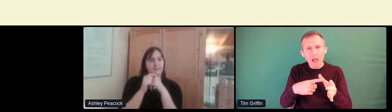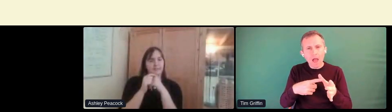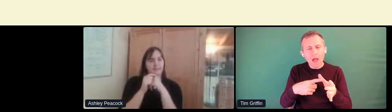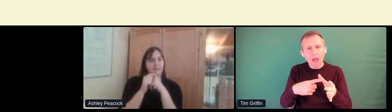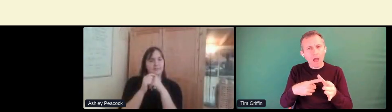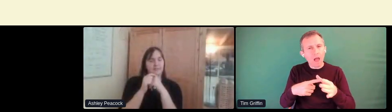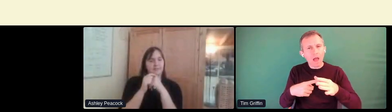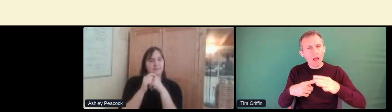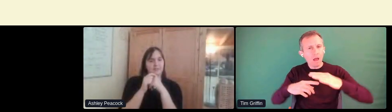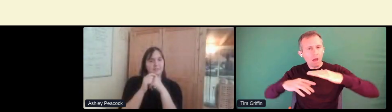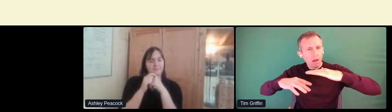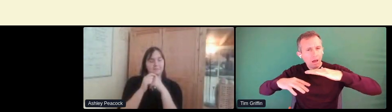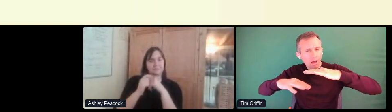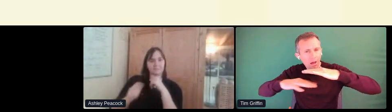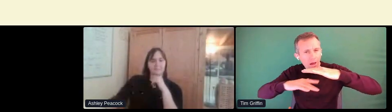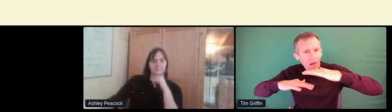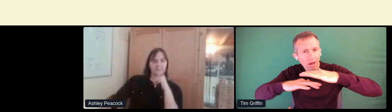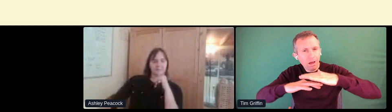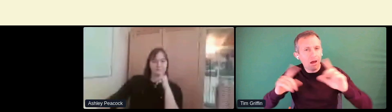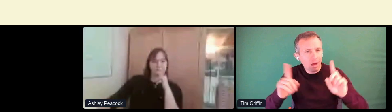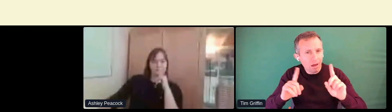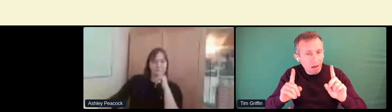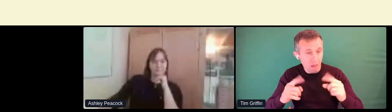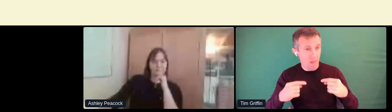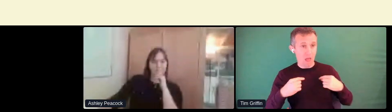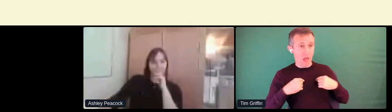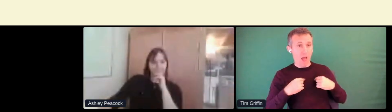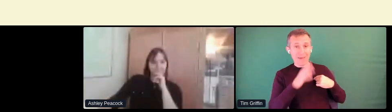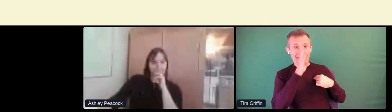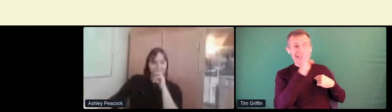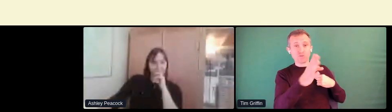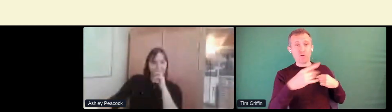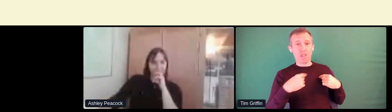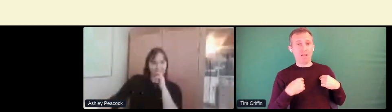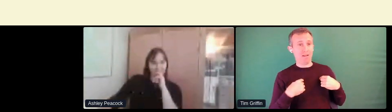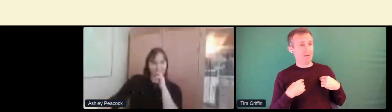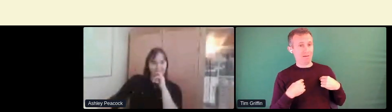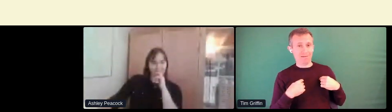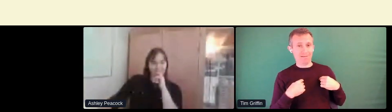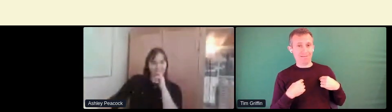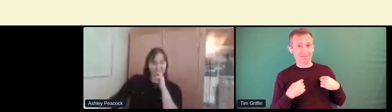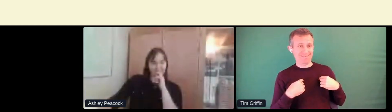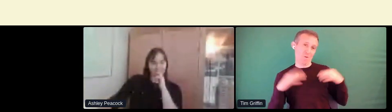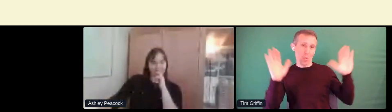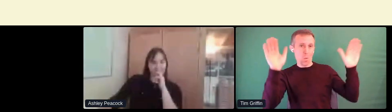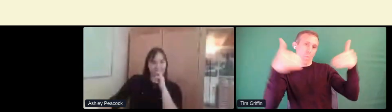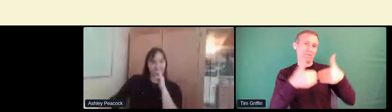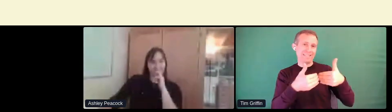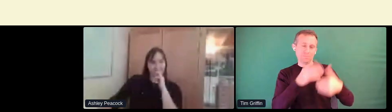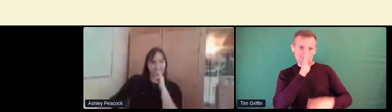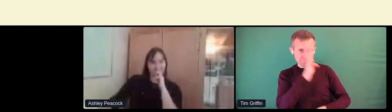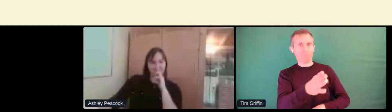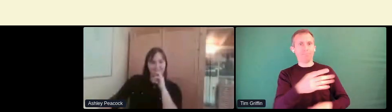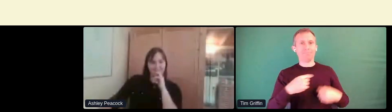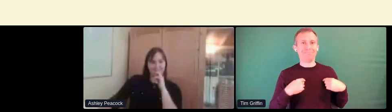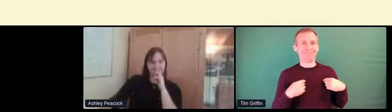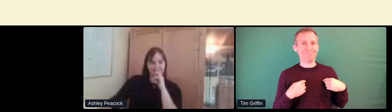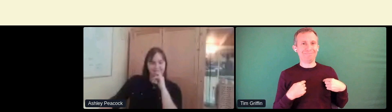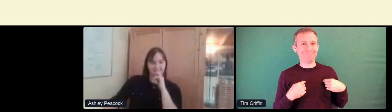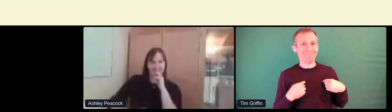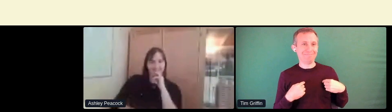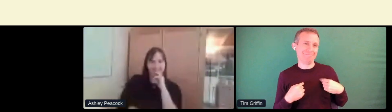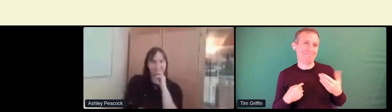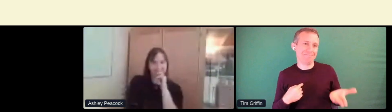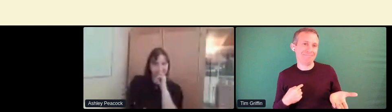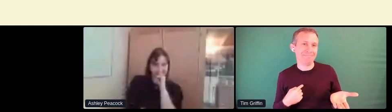So I'm quite a literal person thanks to my autism which ends up giving you some gems of